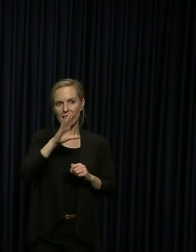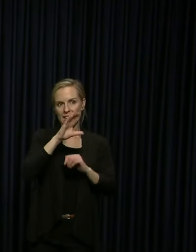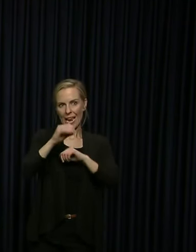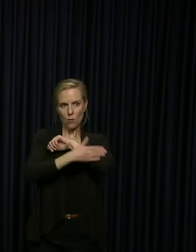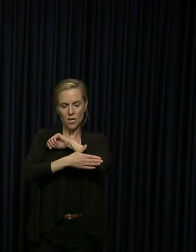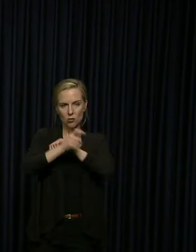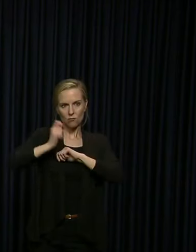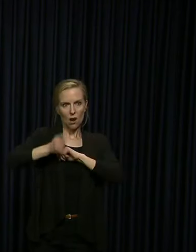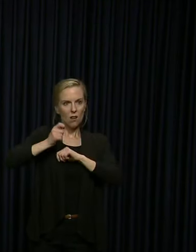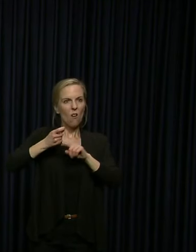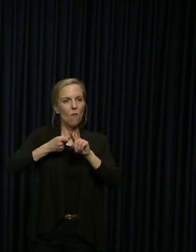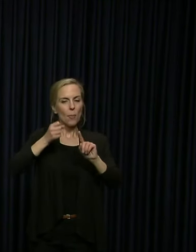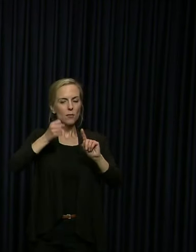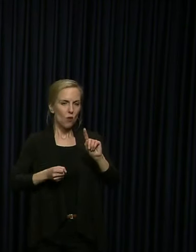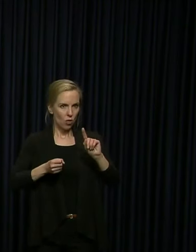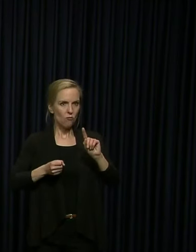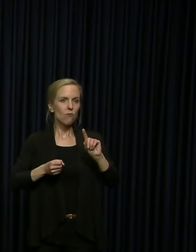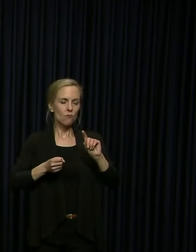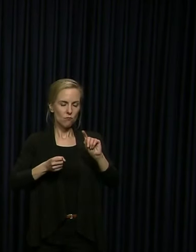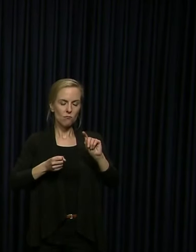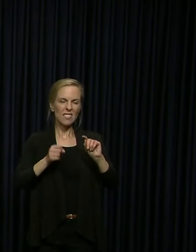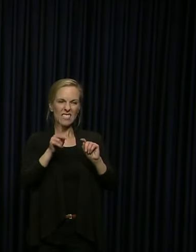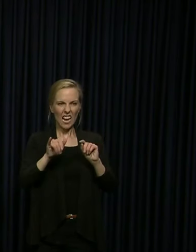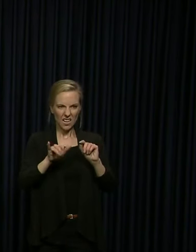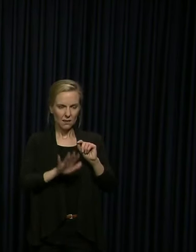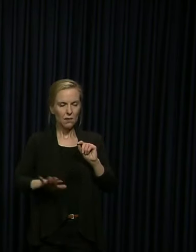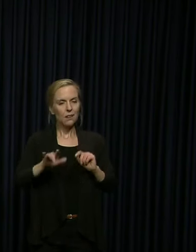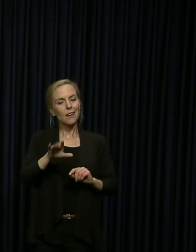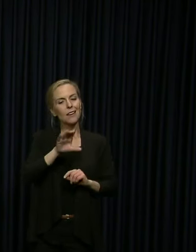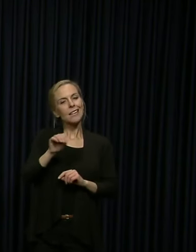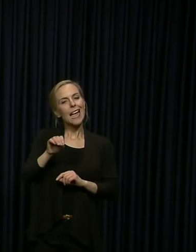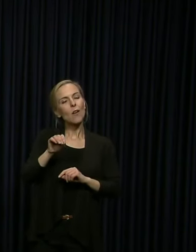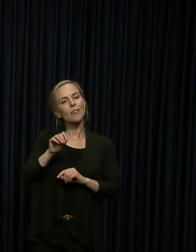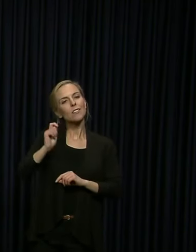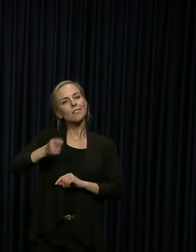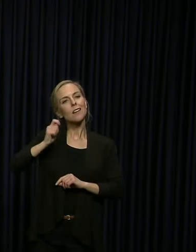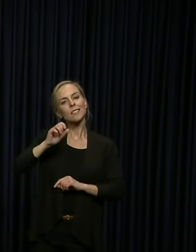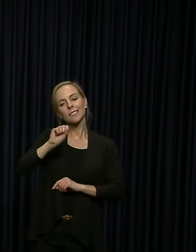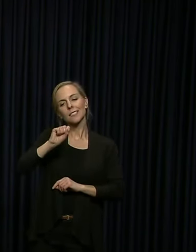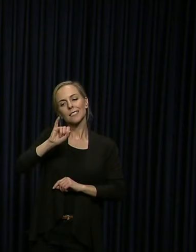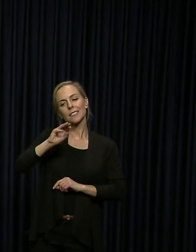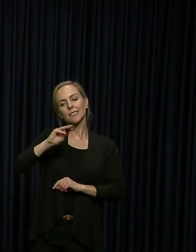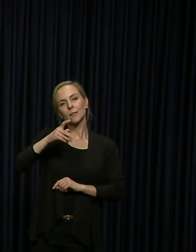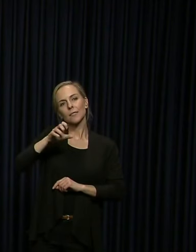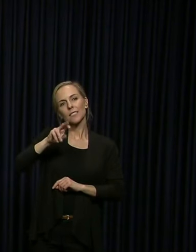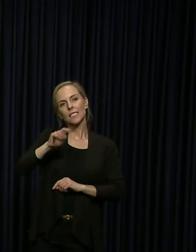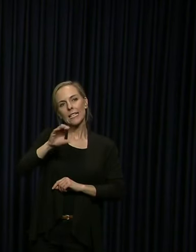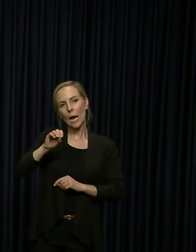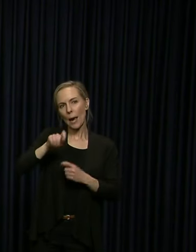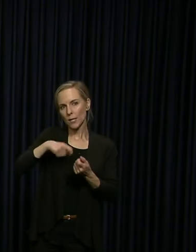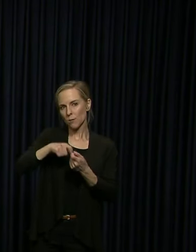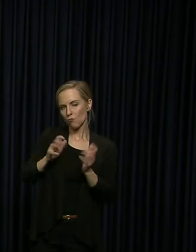THE ANSWER TO THAT IS YES. TWO STAFF AND TWO RESIDENTS HAVE TESTED POSITIVE. ONE OF THE POSITIVE RESIDENTS SAT HOME TO RECOVER WITH